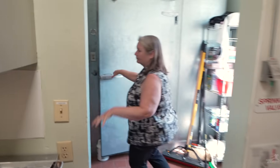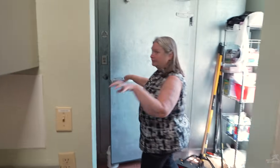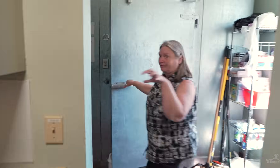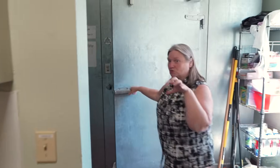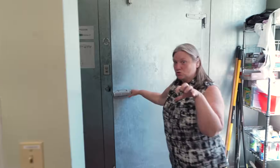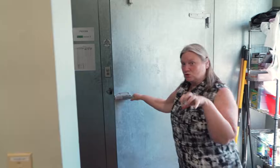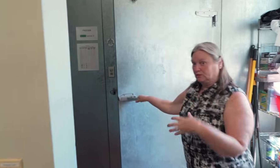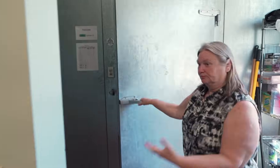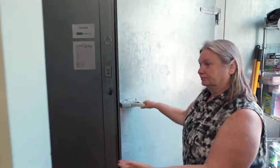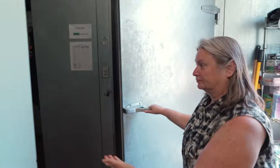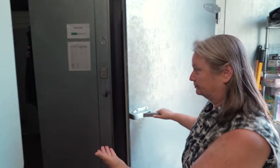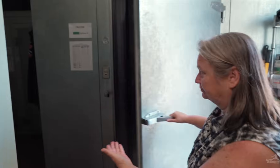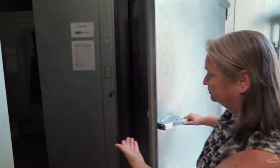This is the freezer.